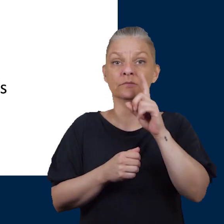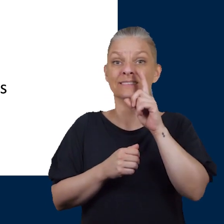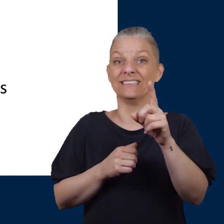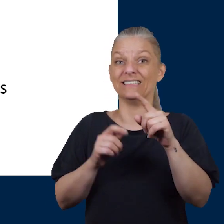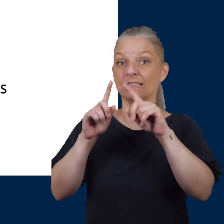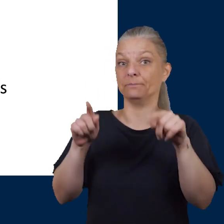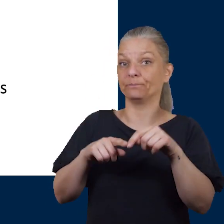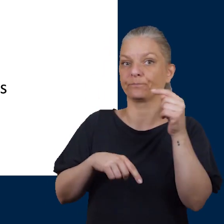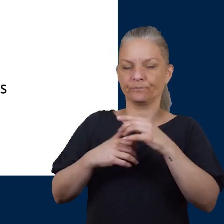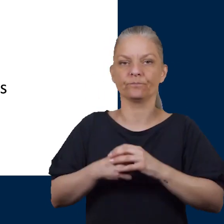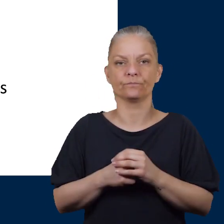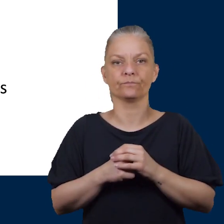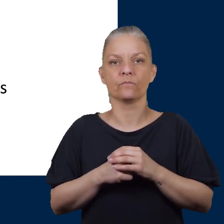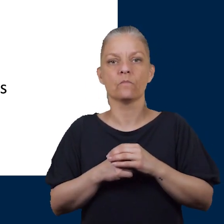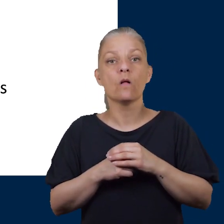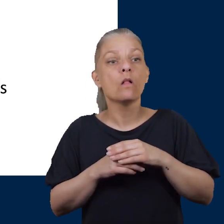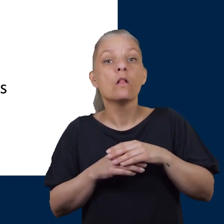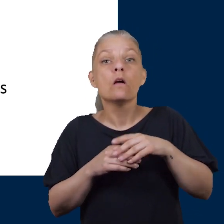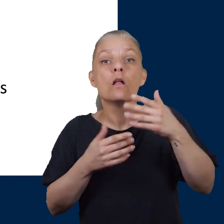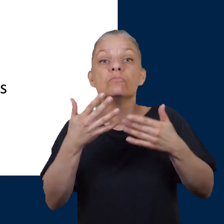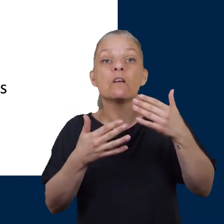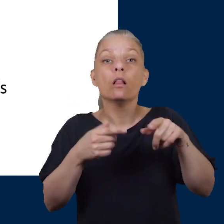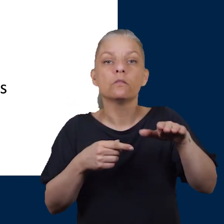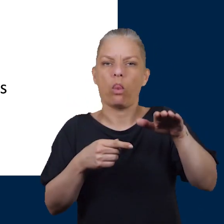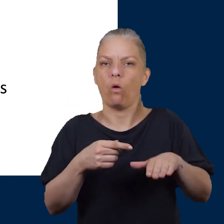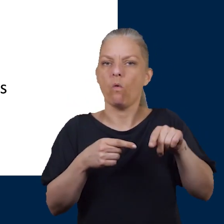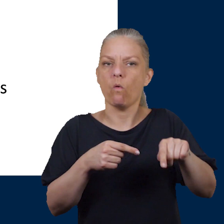The blood cell on the left will give a lower result than the red blood cell in the right.